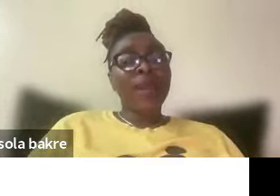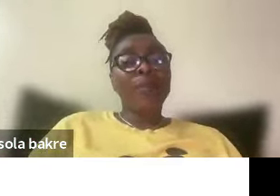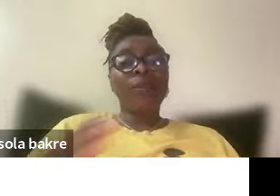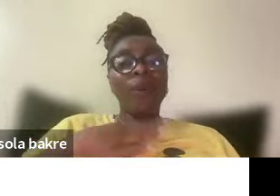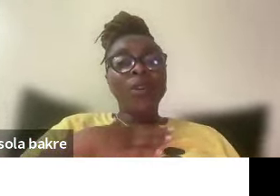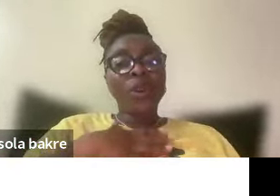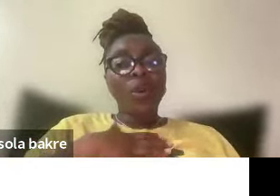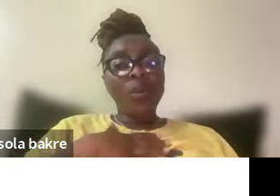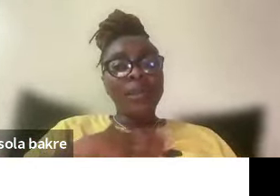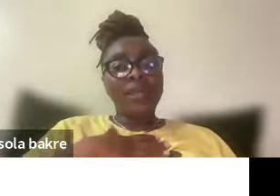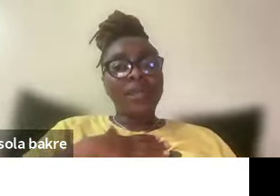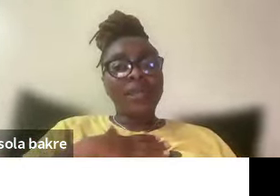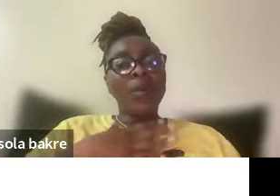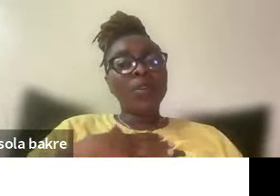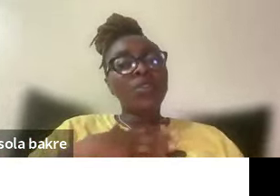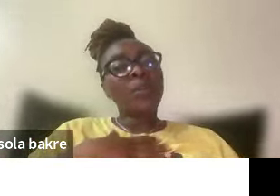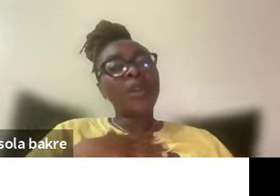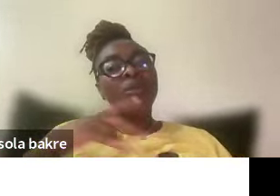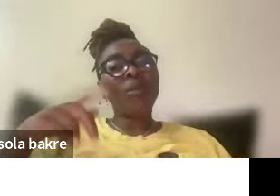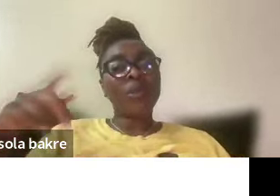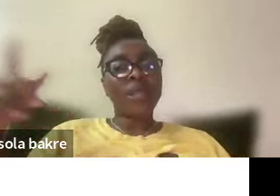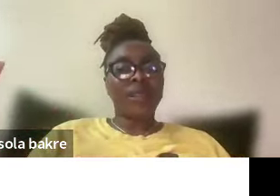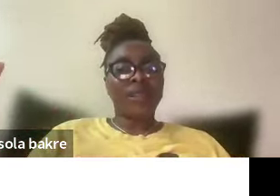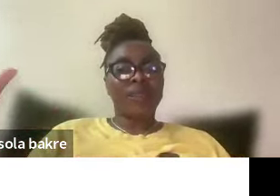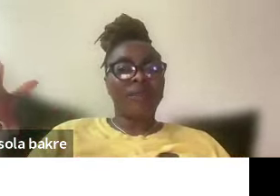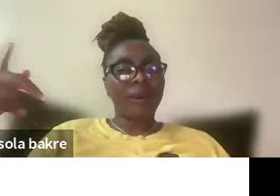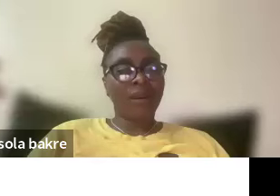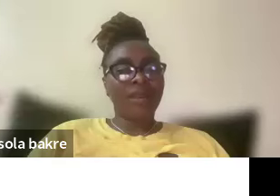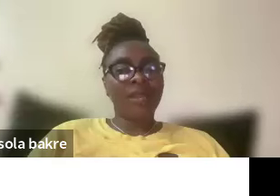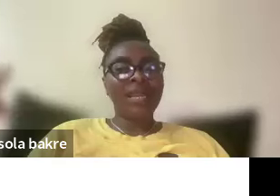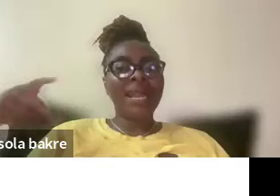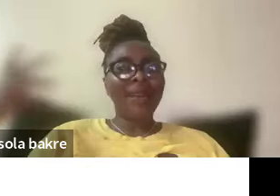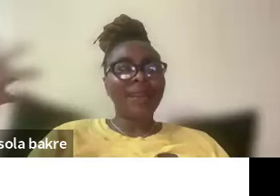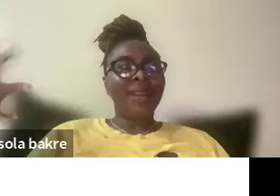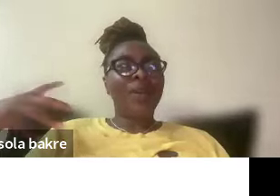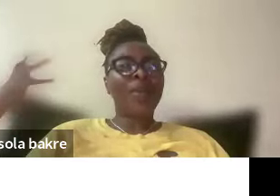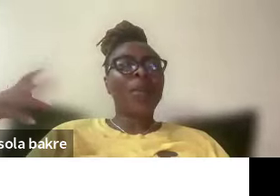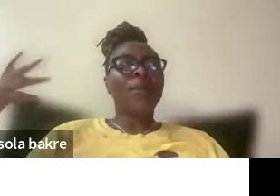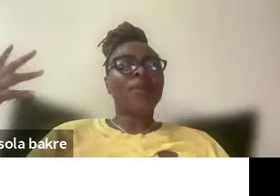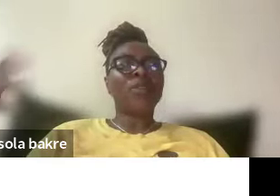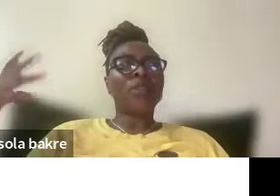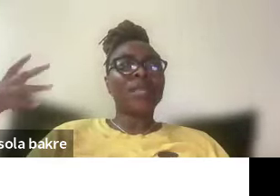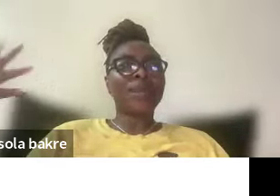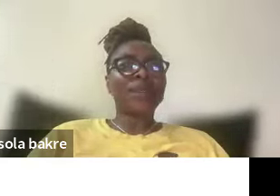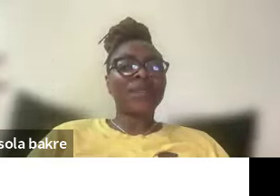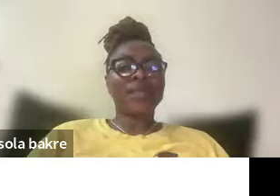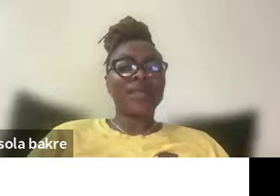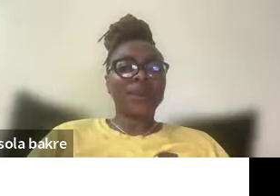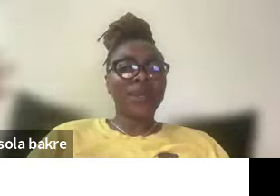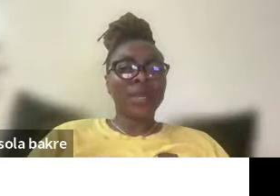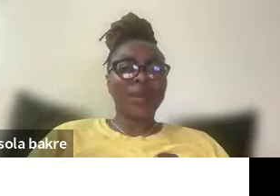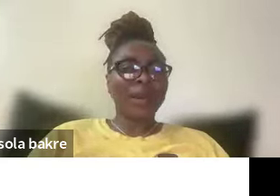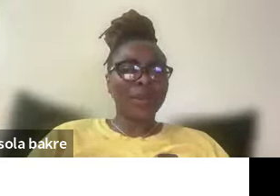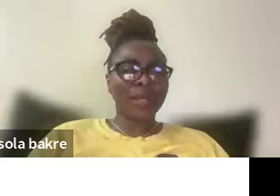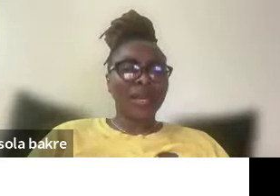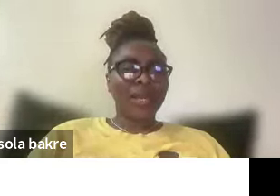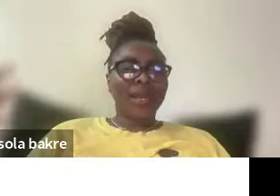sola bakre: improve on your own business. But we want you to be a role model for others, and I heard when people were introducing themselves yesterday, they were talking about